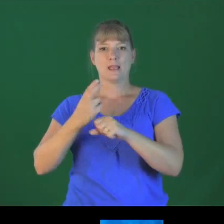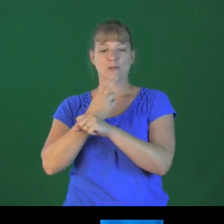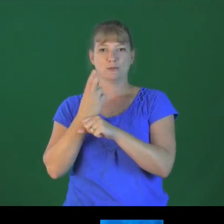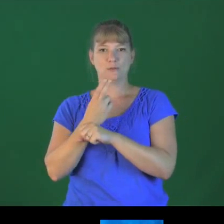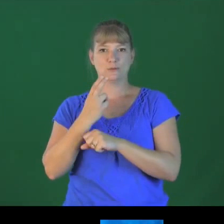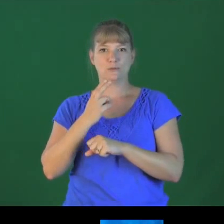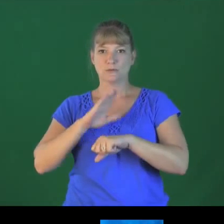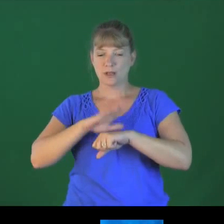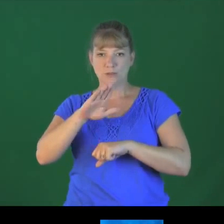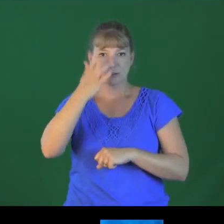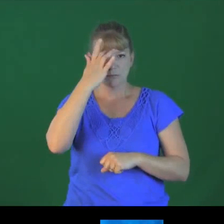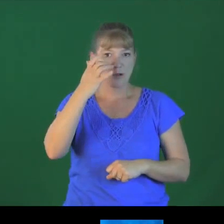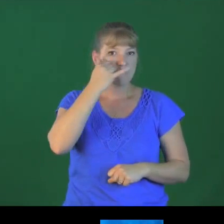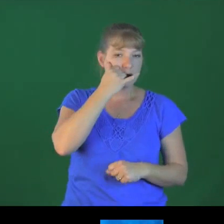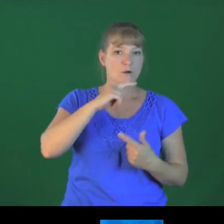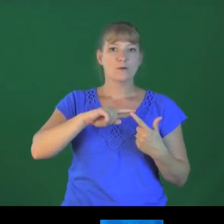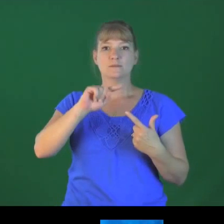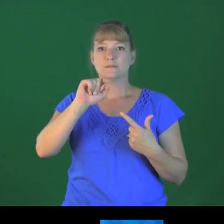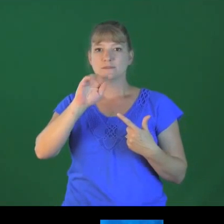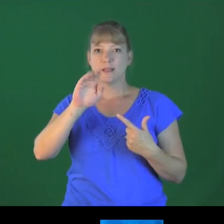on your smartphone, tablet, or computer